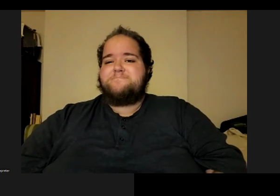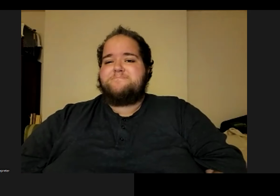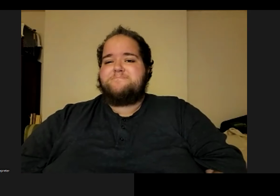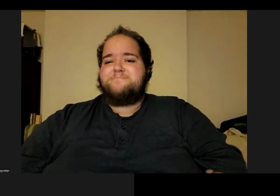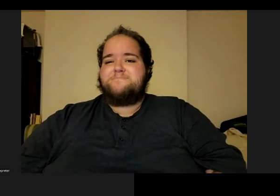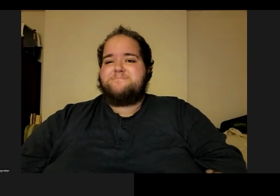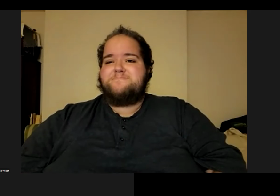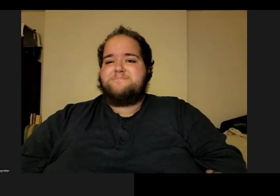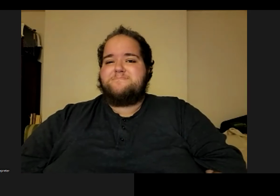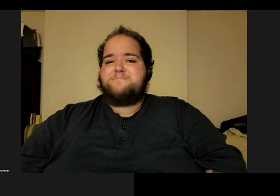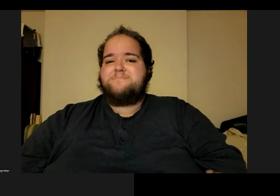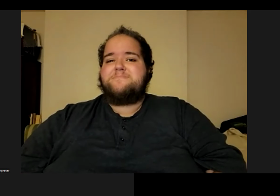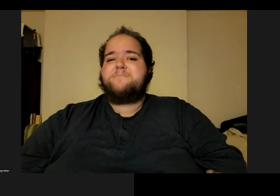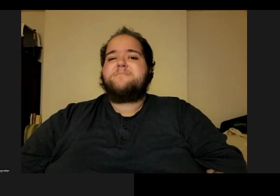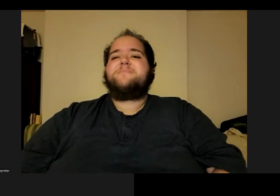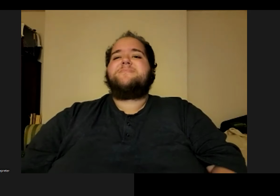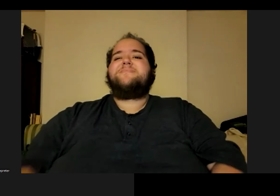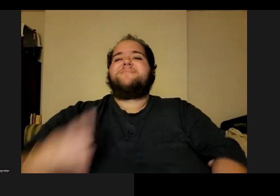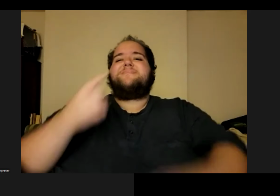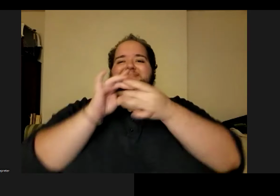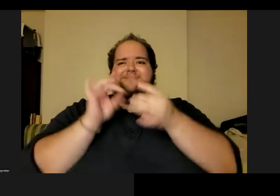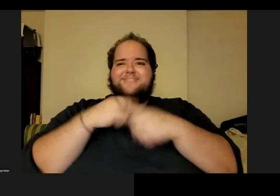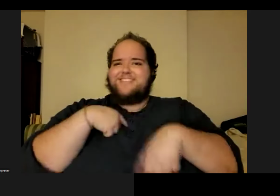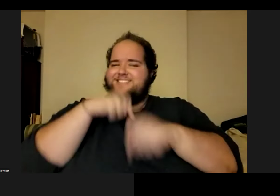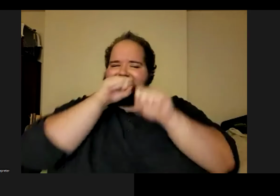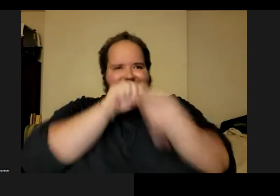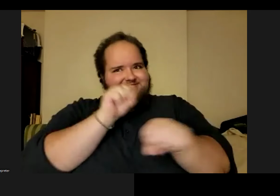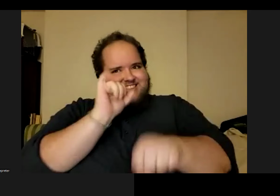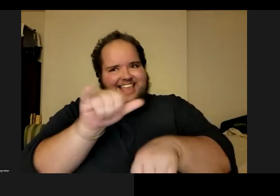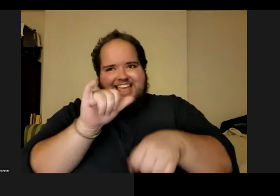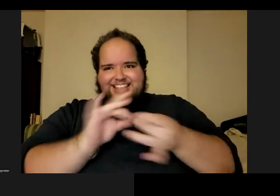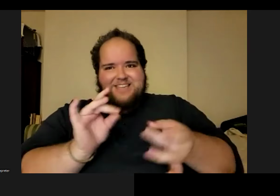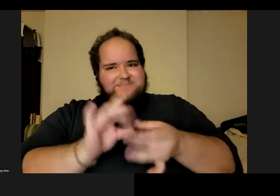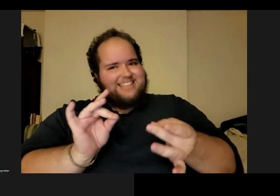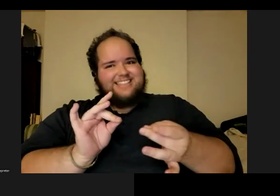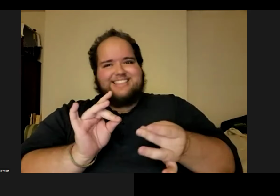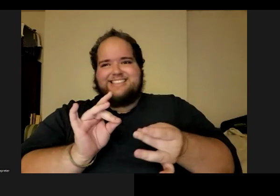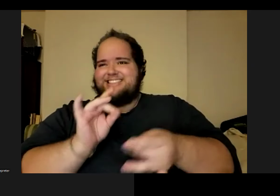So I love your art statement. That is so cool. That is so nice, Jessica.